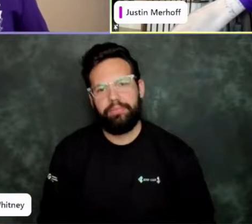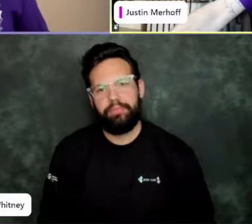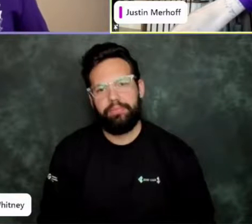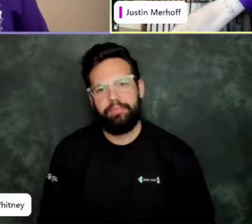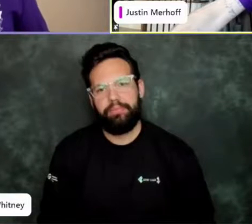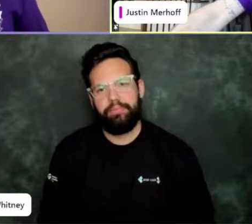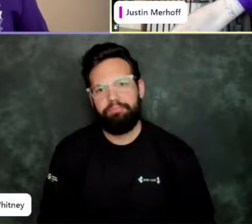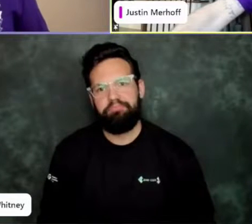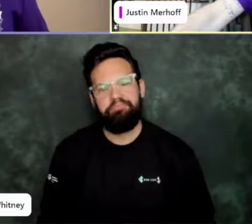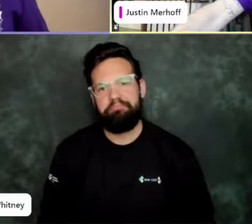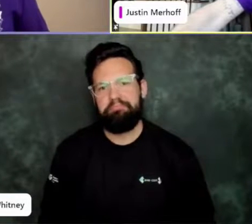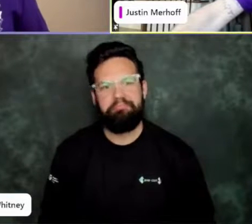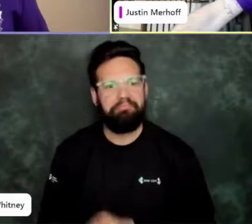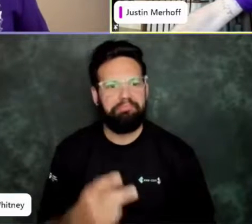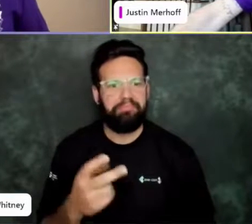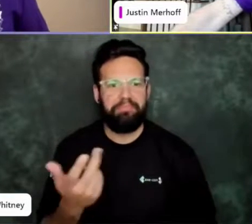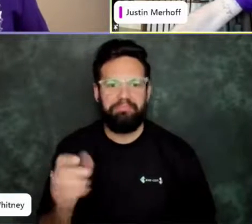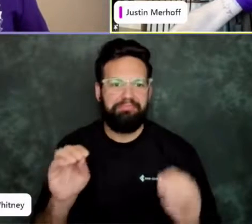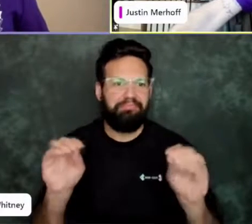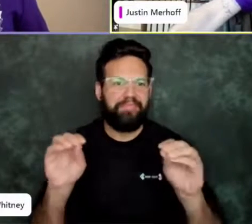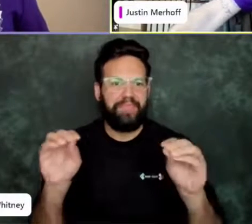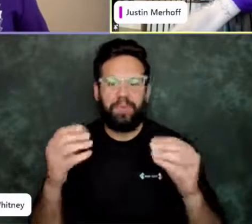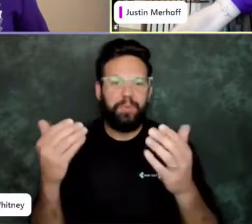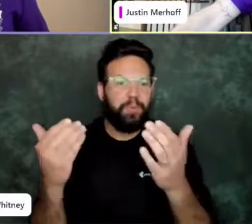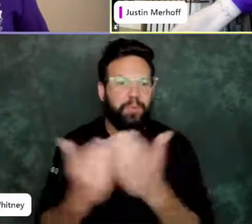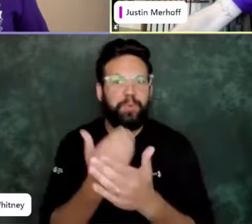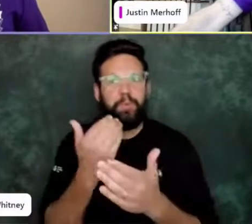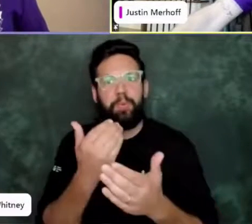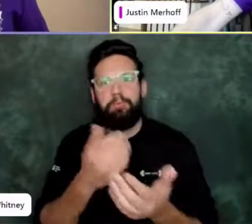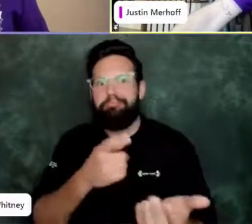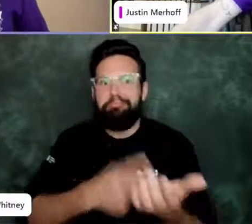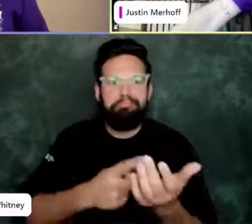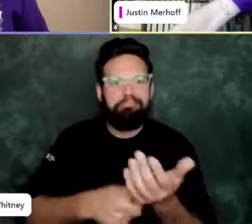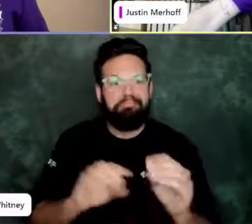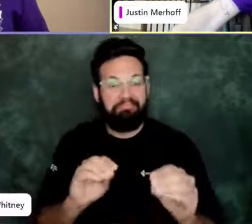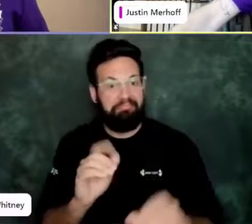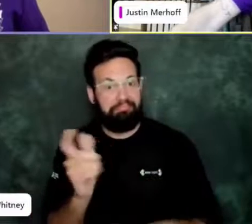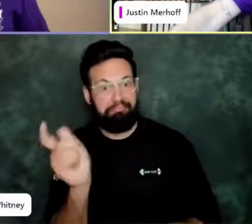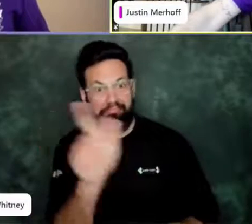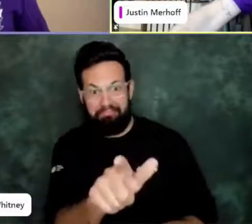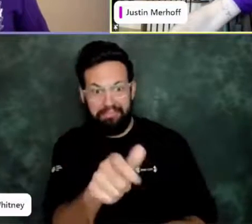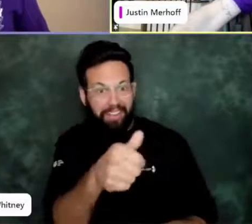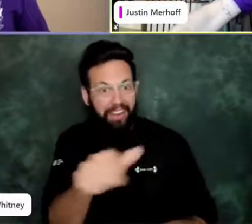Not seeing any new questions right now. Jonathan, is there any other topics you'd like to hit while we're waiting?